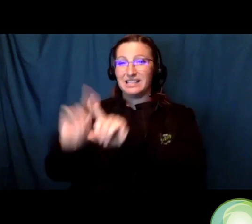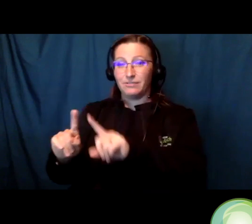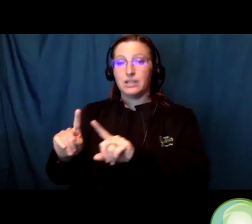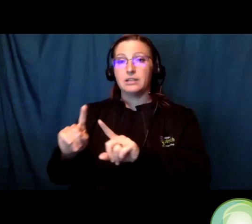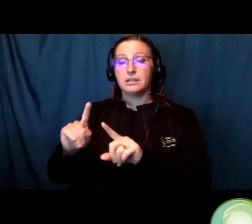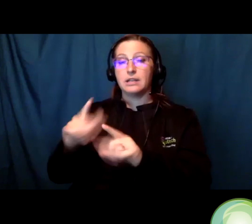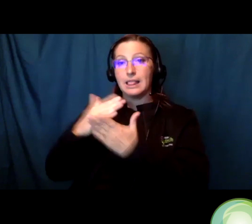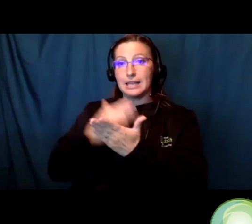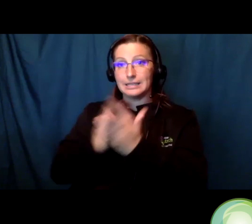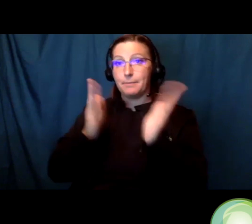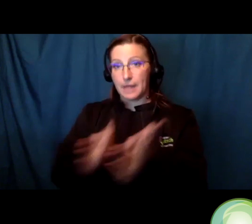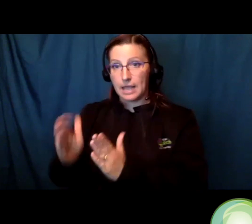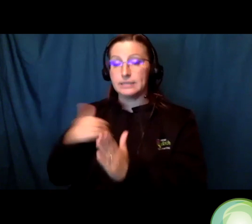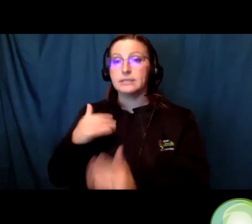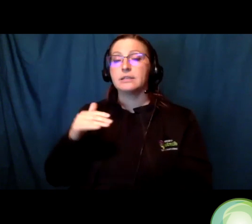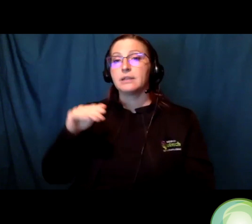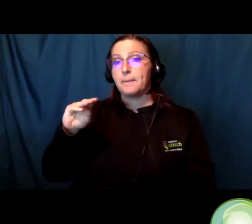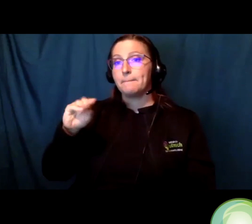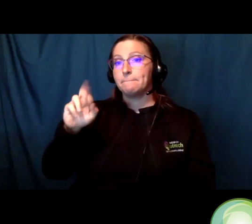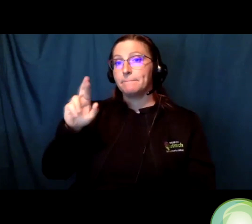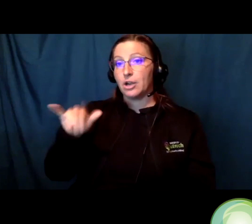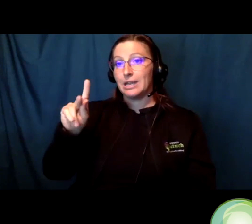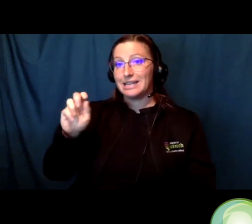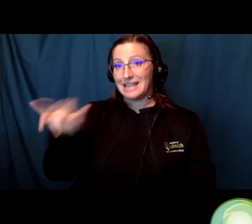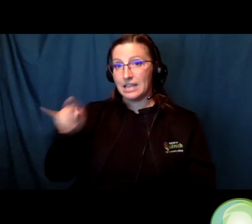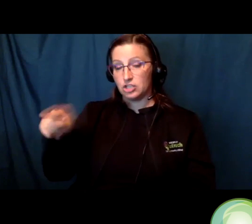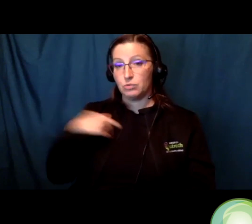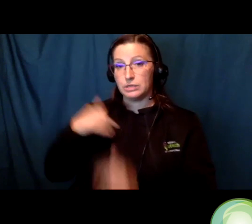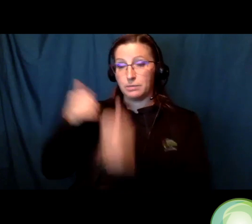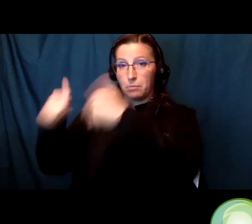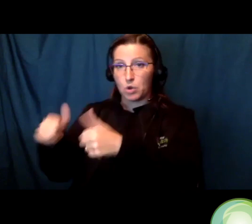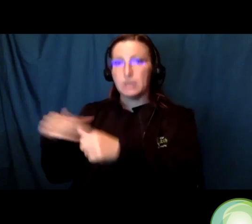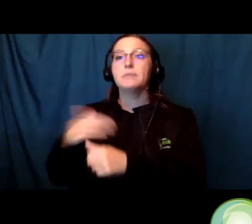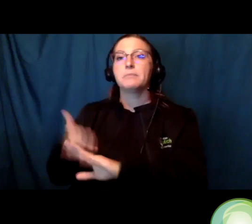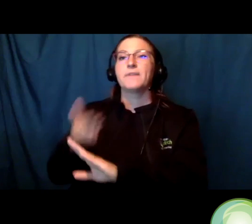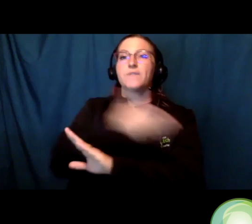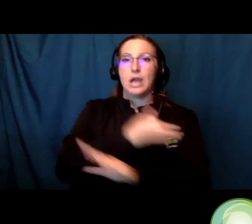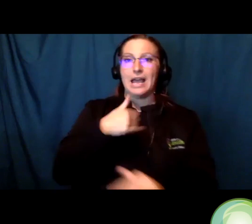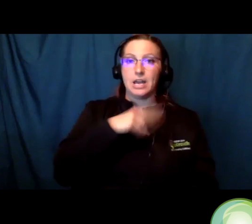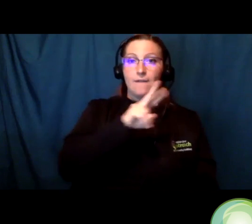posting um before there was an online a virtual version of it and I was like wow that's really